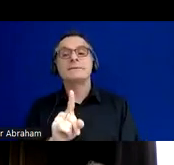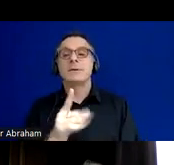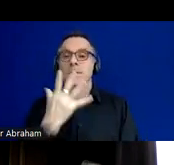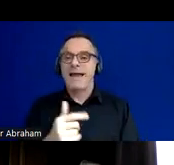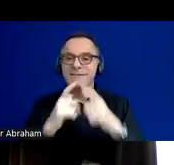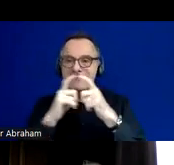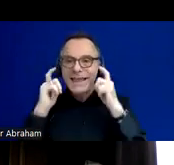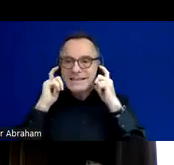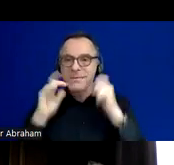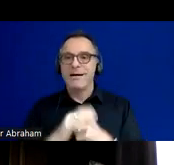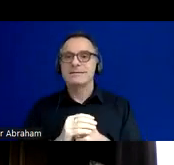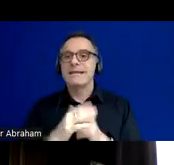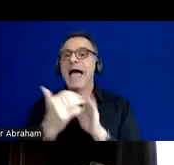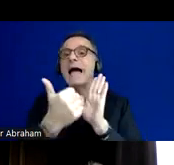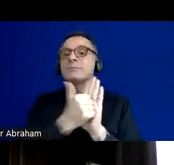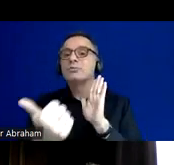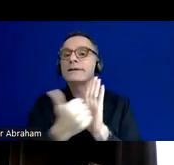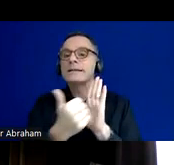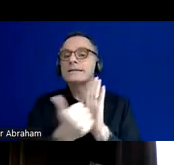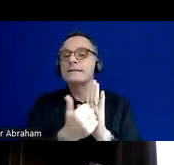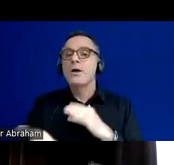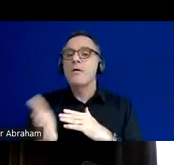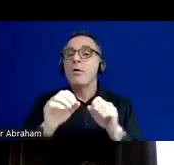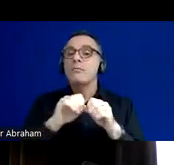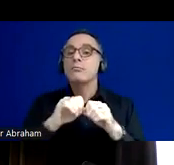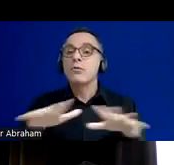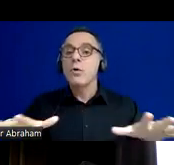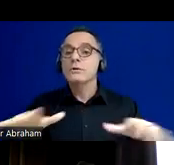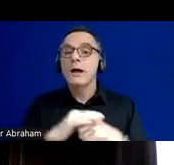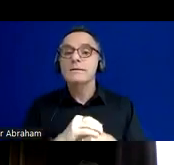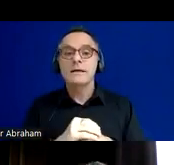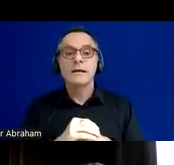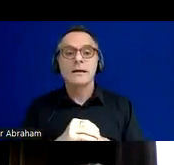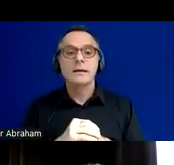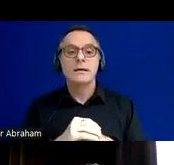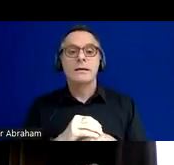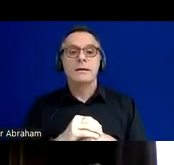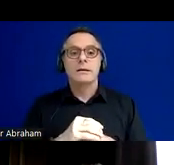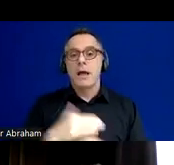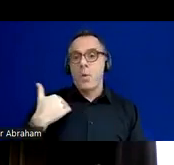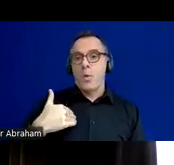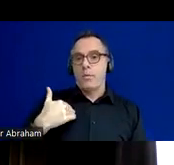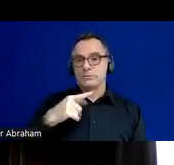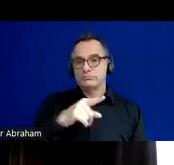couple of prints by the broadcaster Bidisha, which she created in lockdown. There's also material